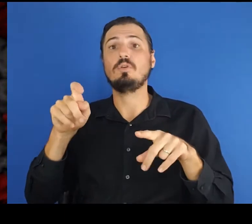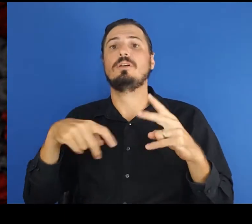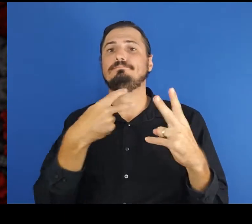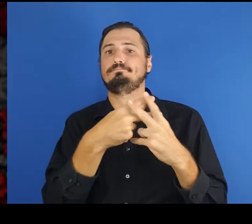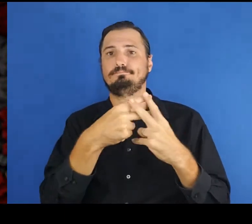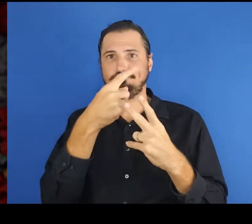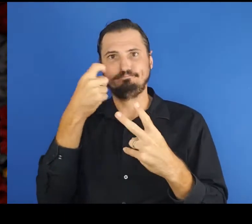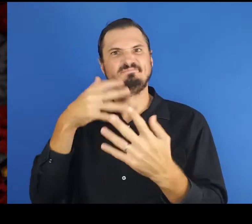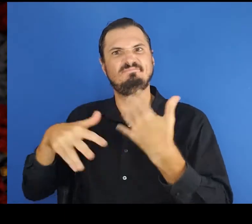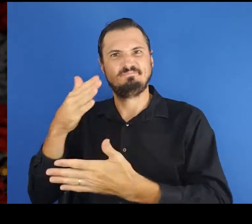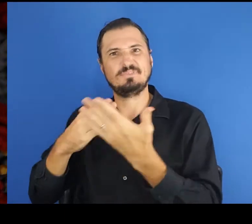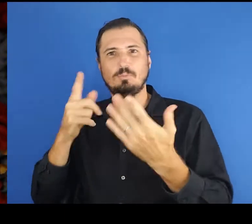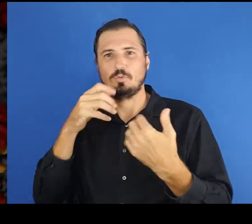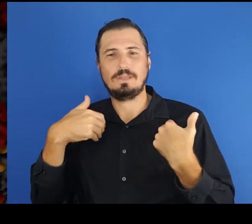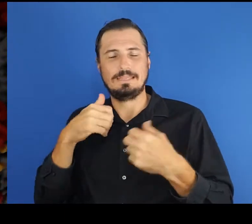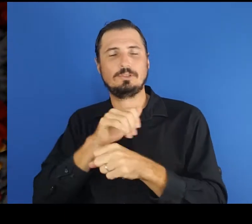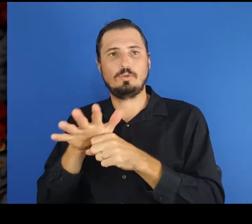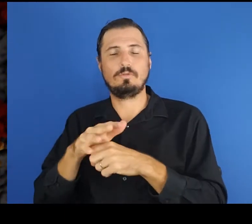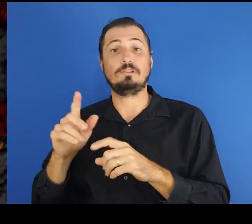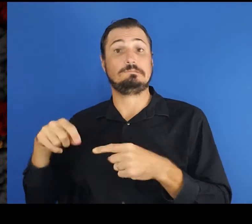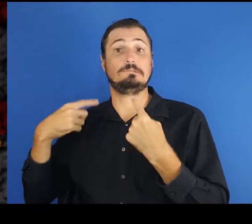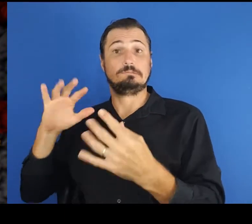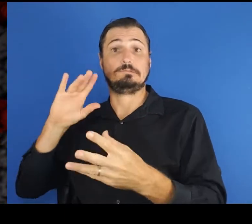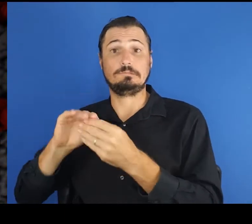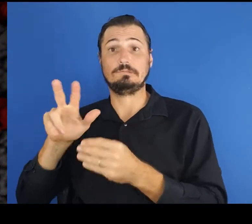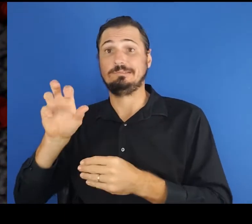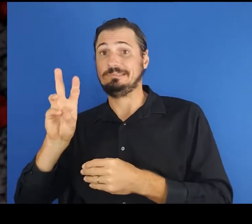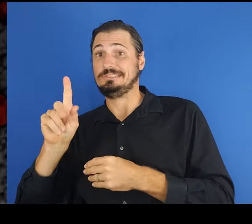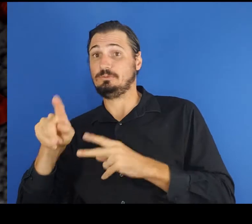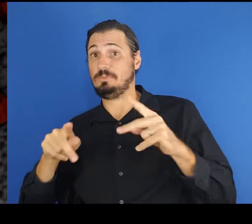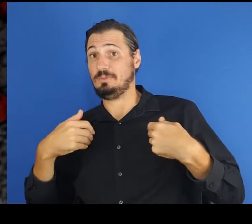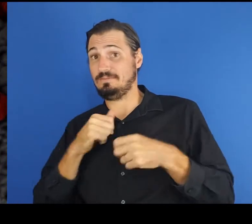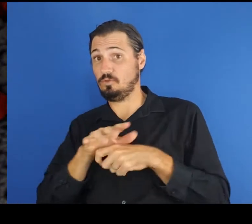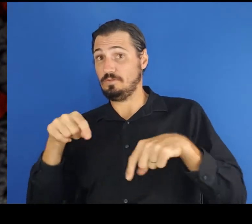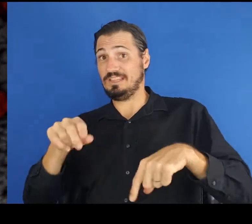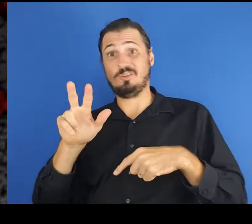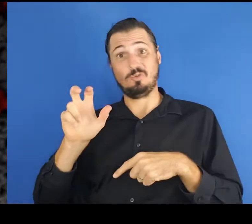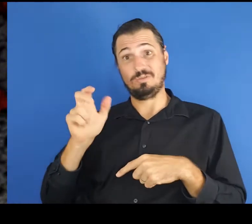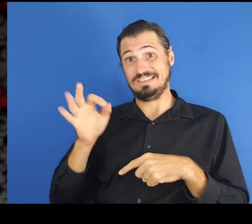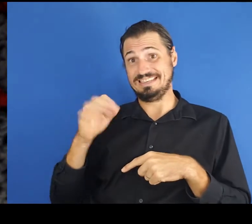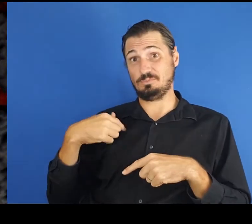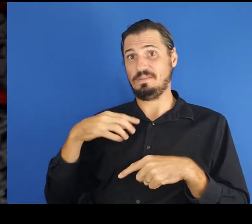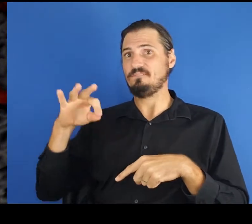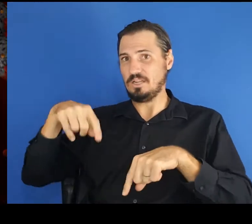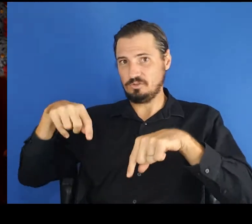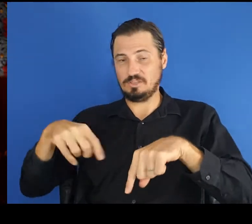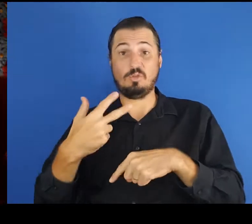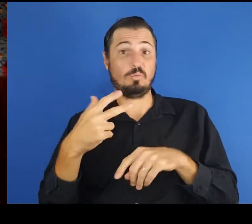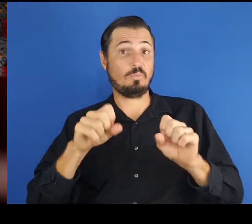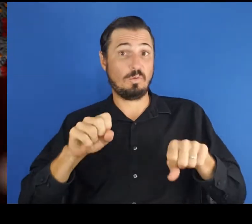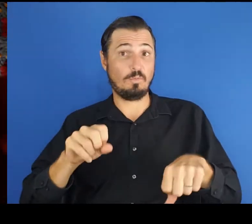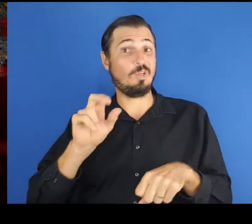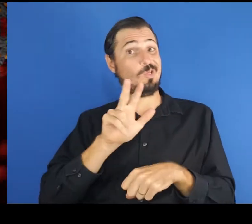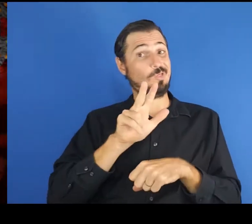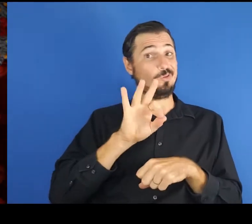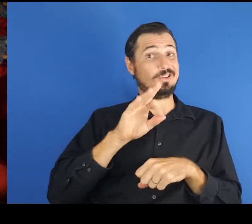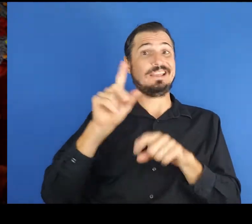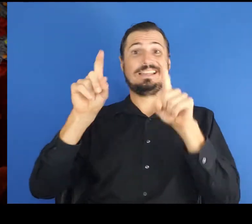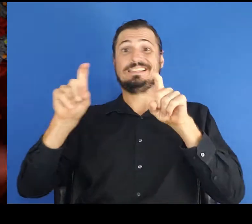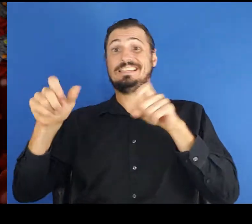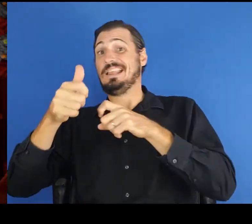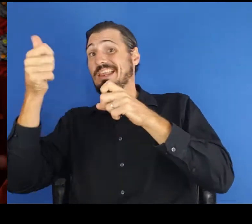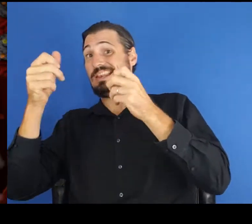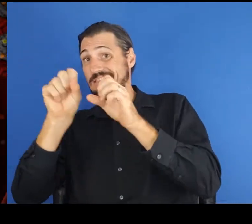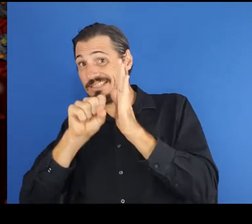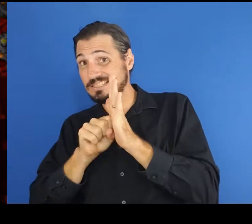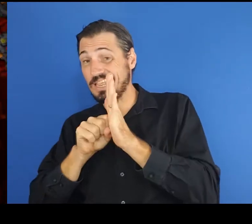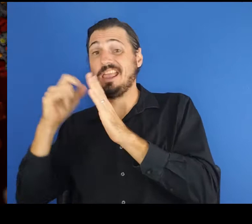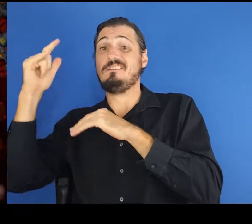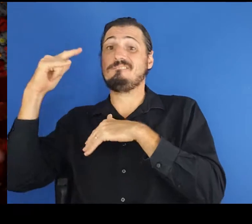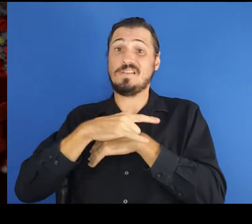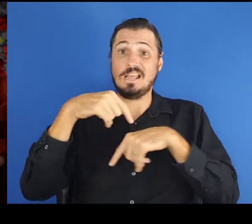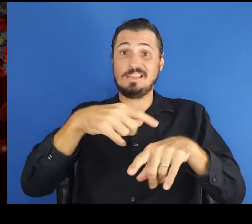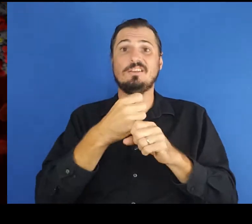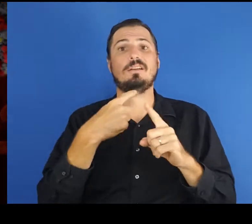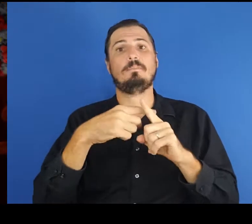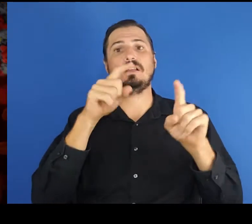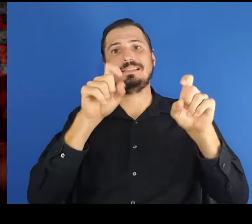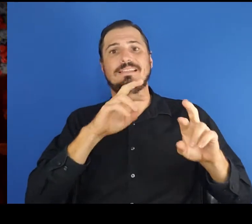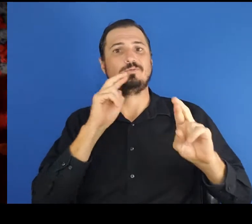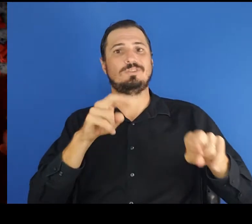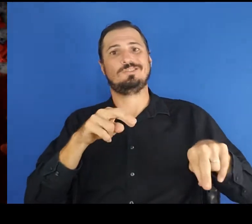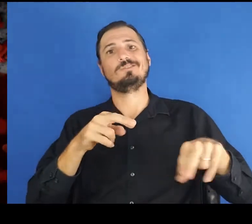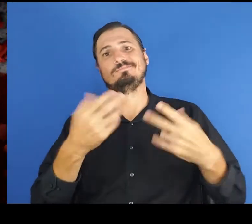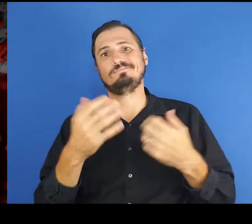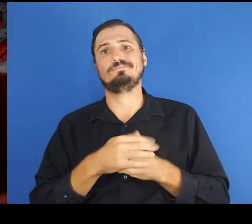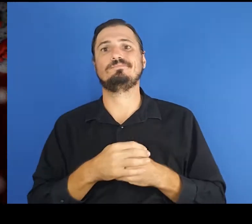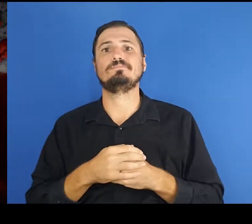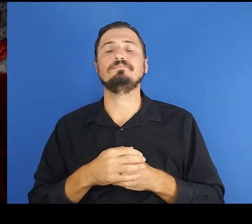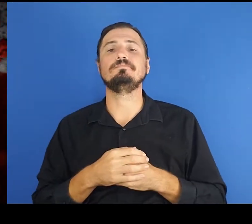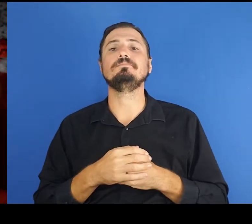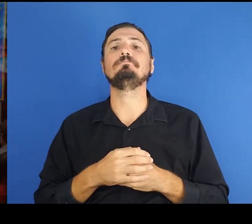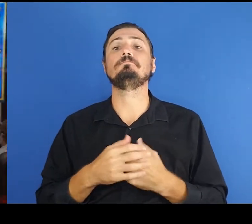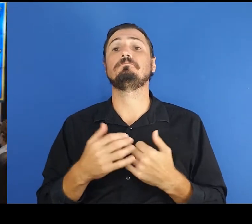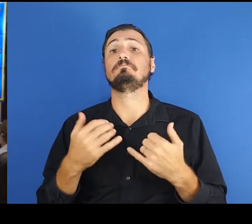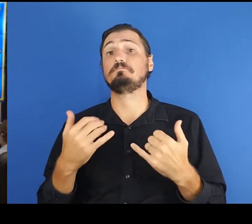Our cumulative case count is 361 including: 319 confirmed locally, 3 probable, and 39 tested out-of-state/off-island but reported after their arrival to Kauai.